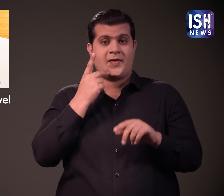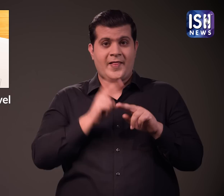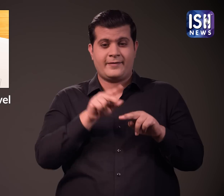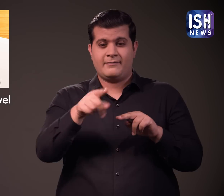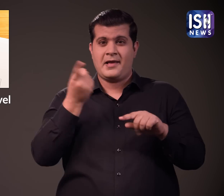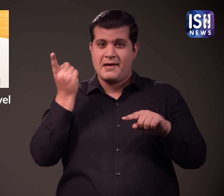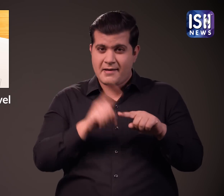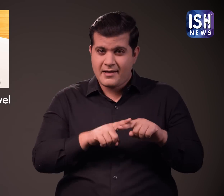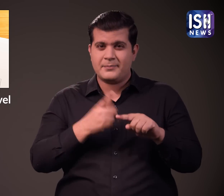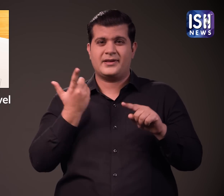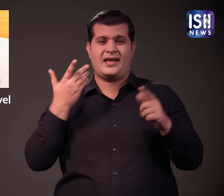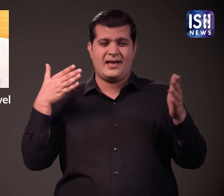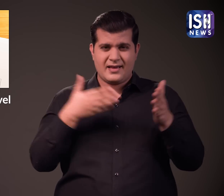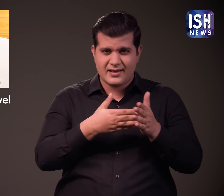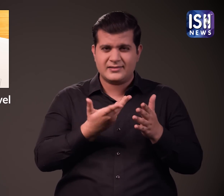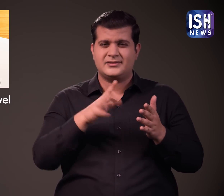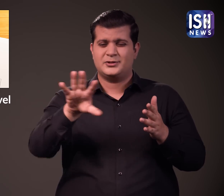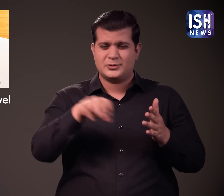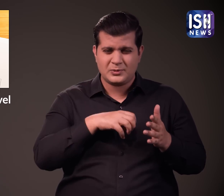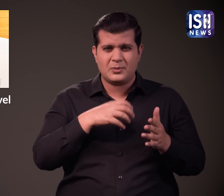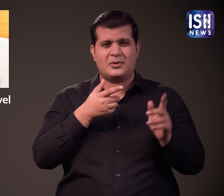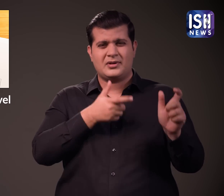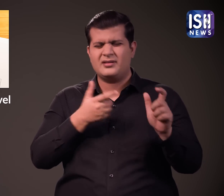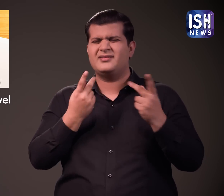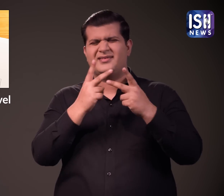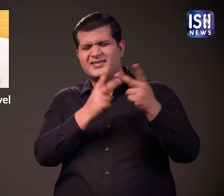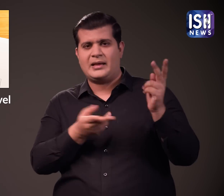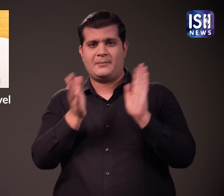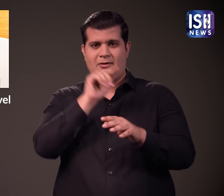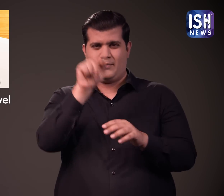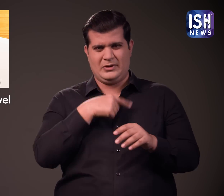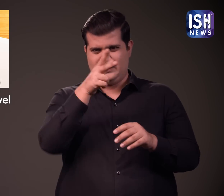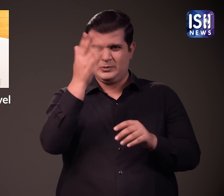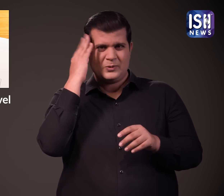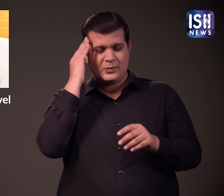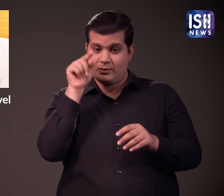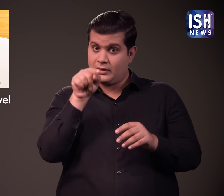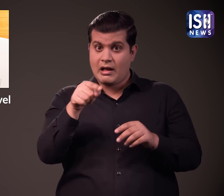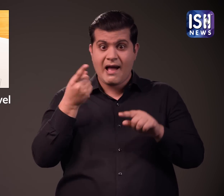In case of any untoward incident that I previously told you about,